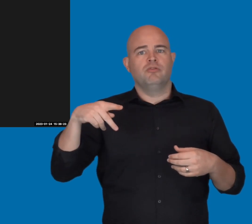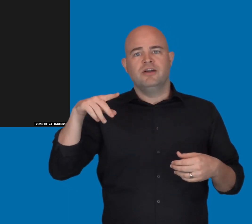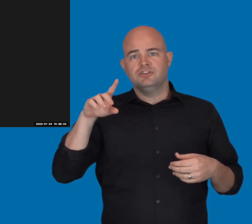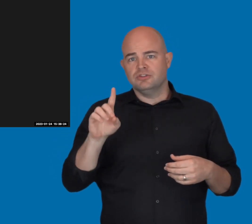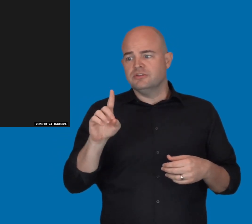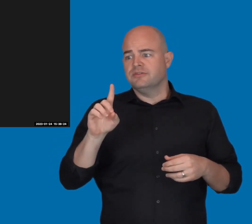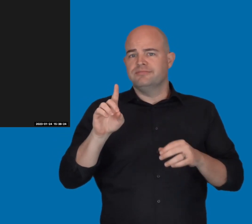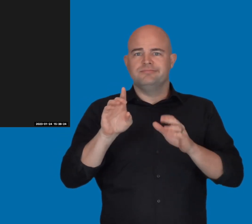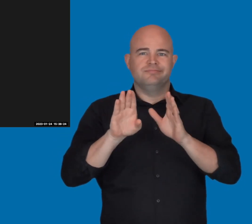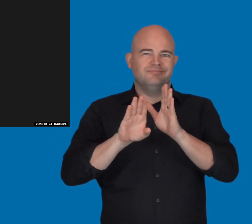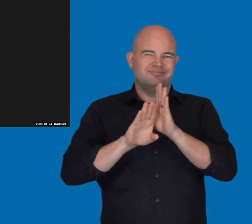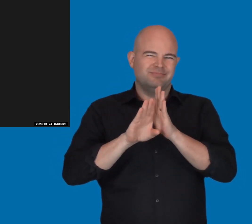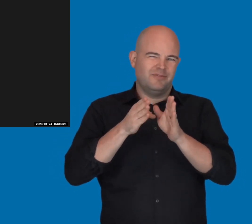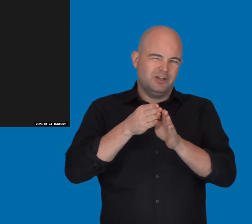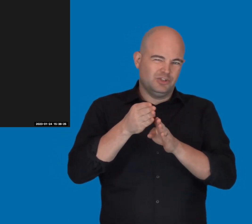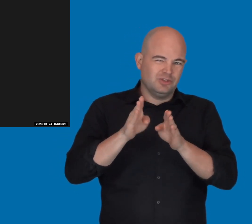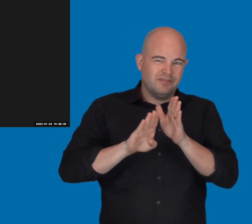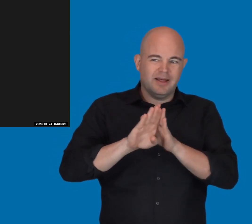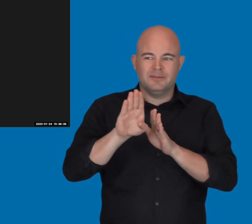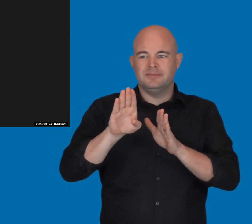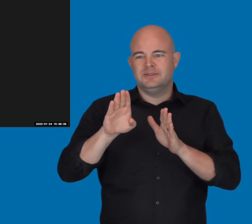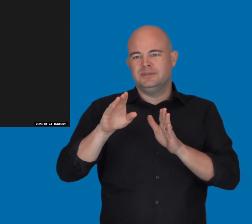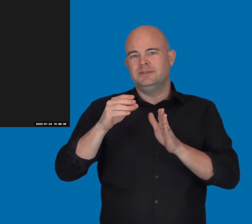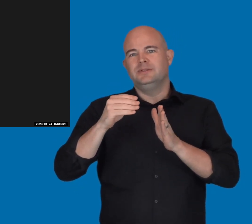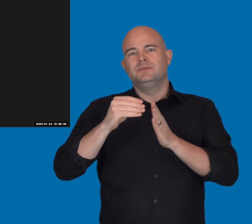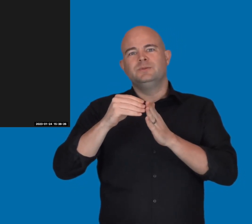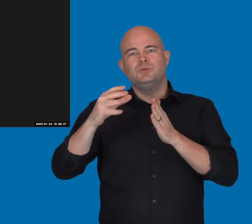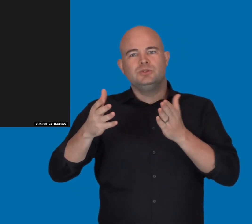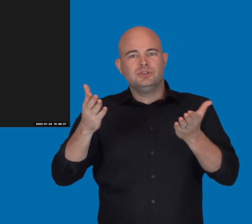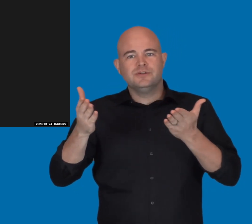about when we develop our processes, if we're building